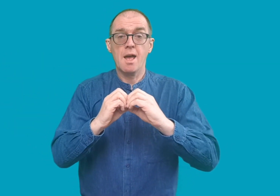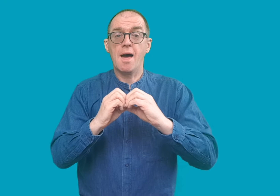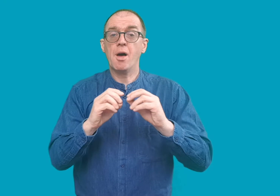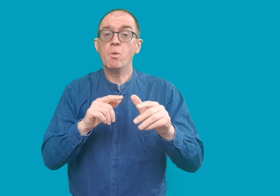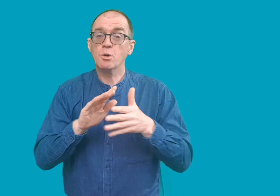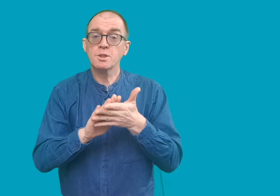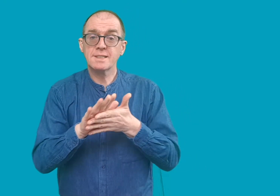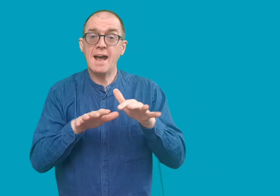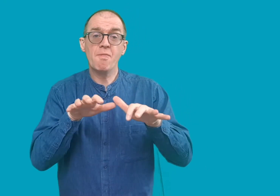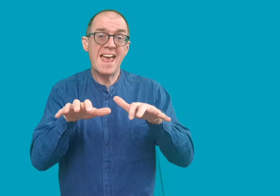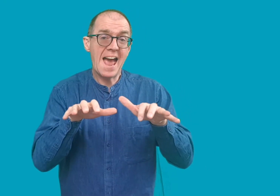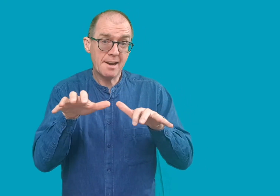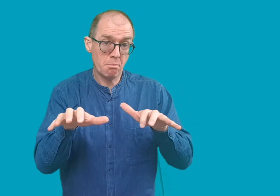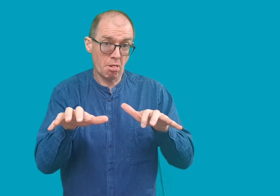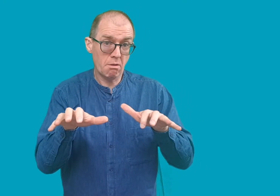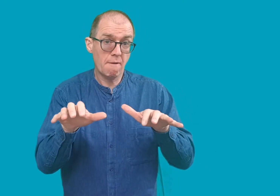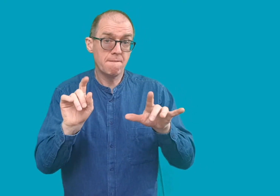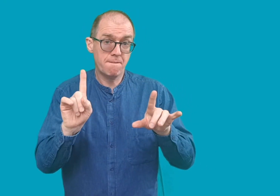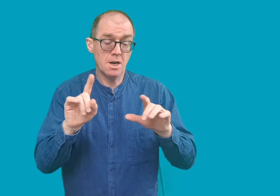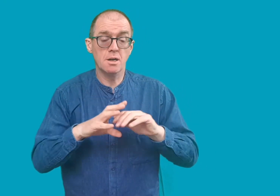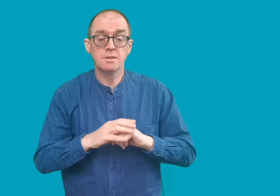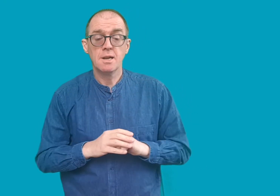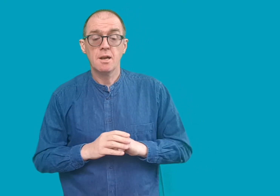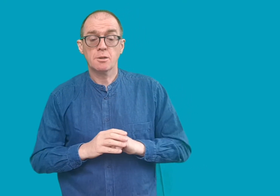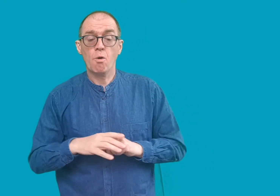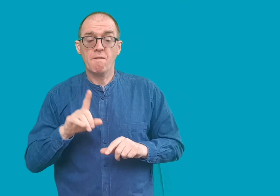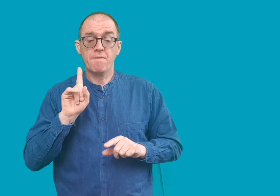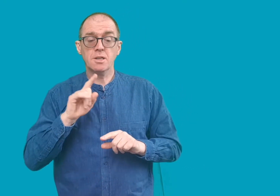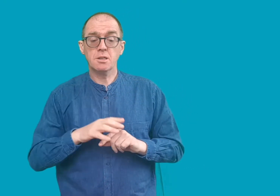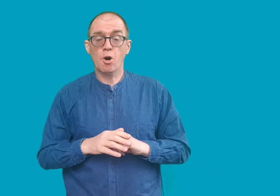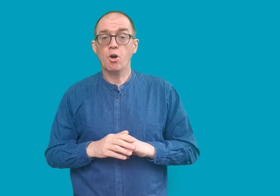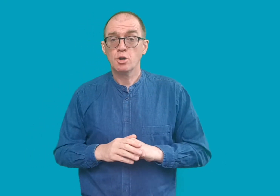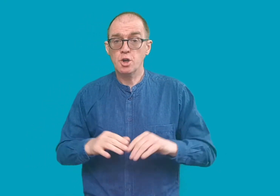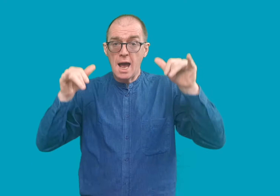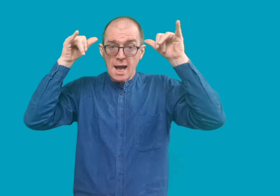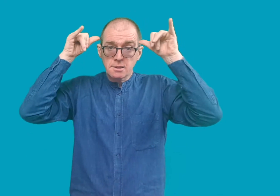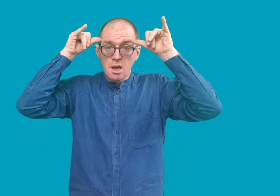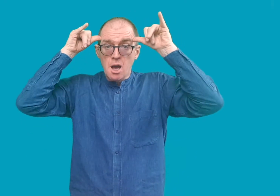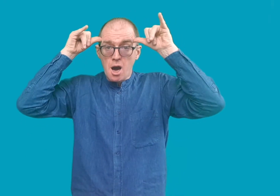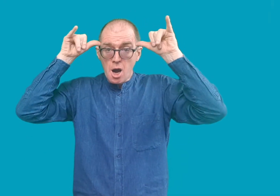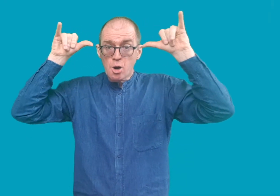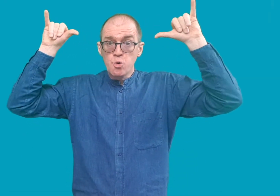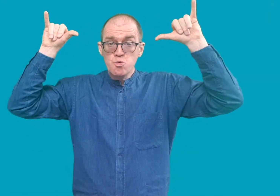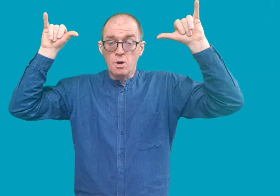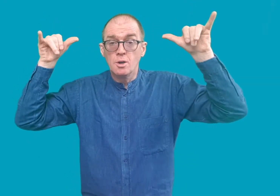Then we're going to sign the animals first. So, first of all we have a coo.